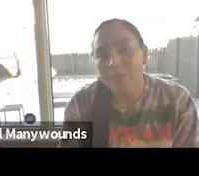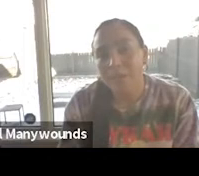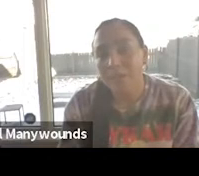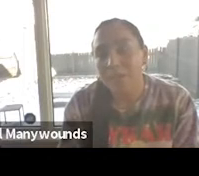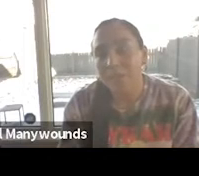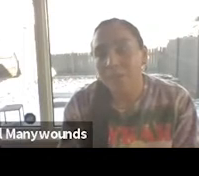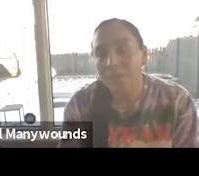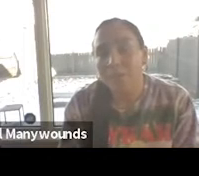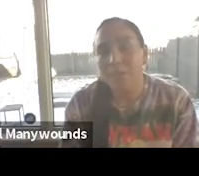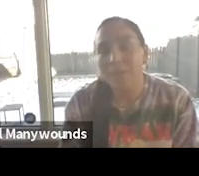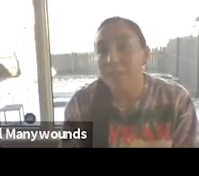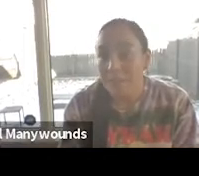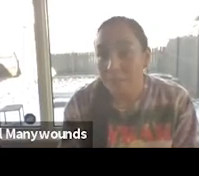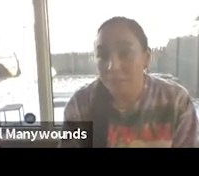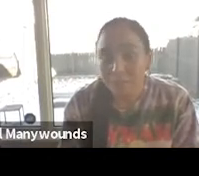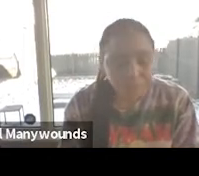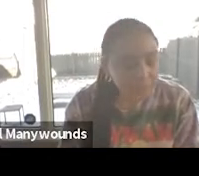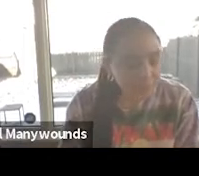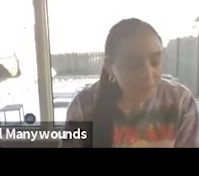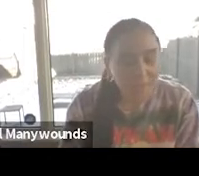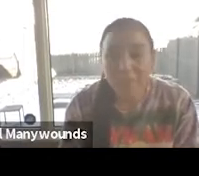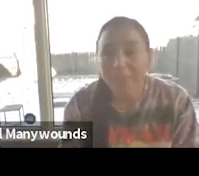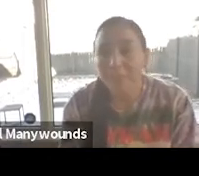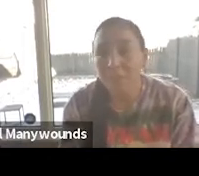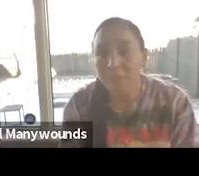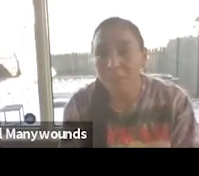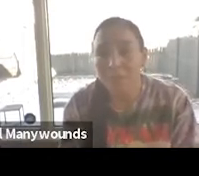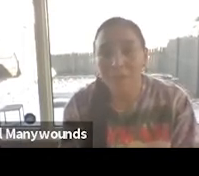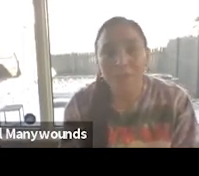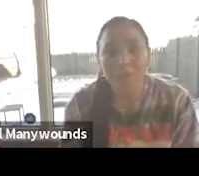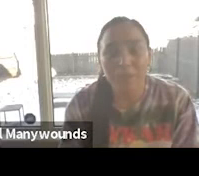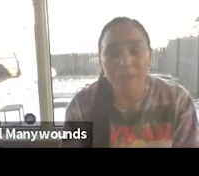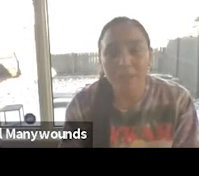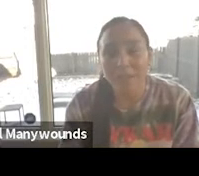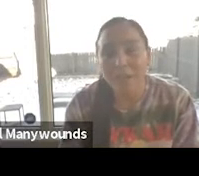the Indigenous-led spiral is in the centre. And this is super important to us because I think that